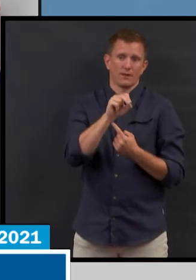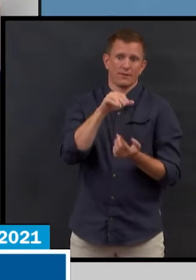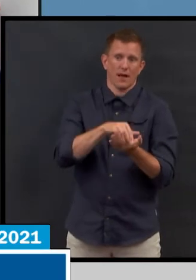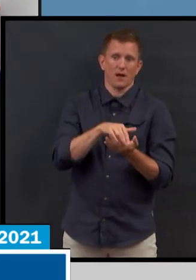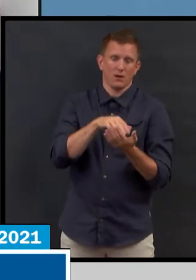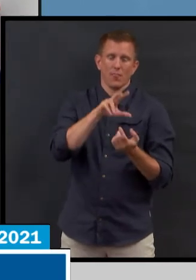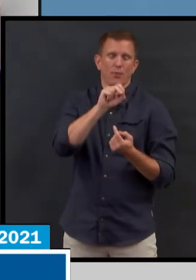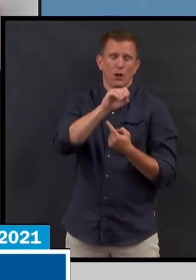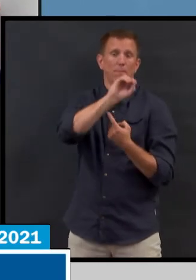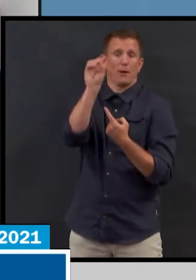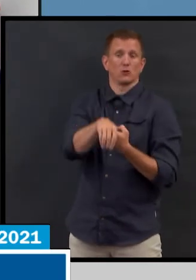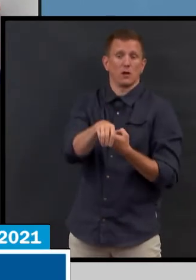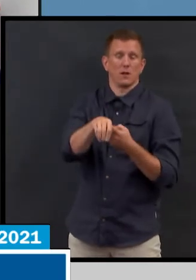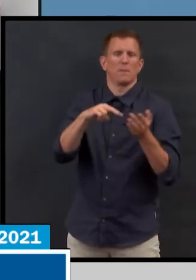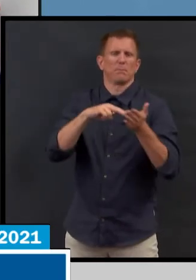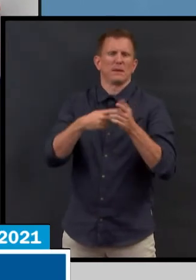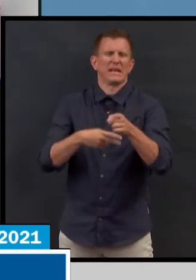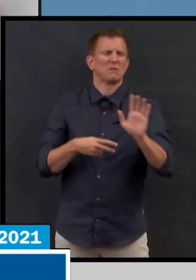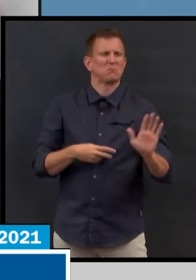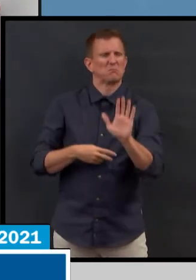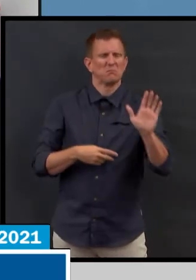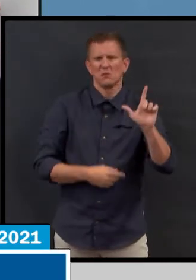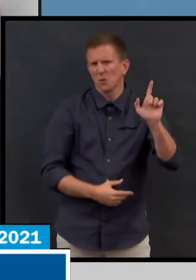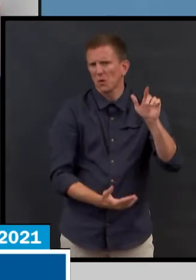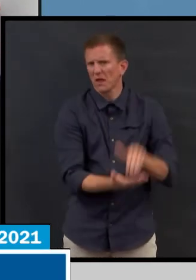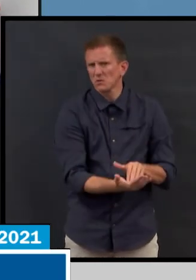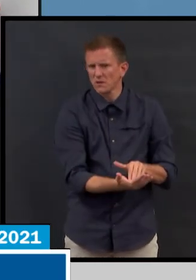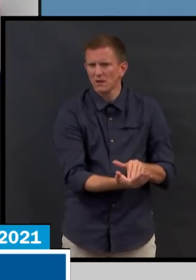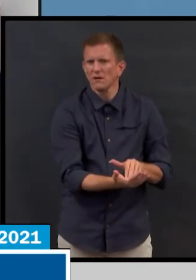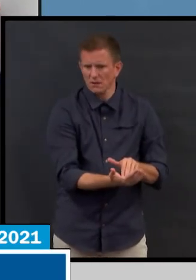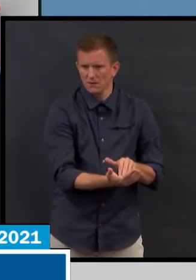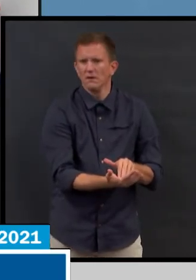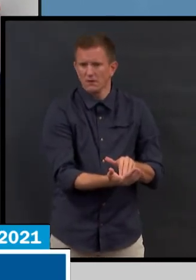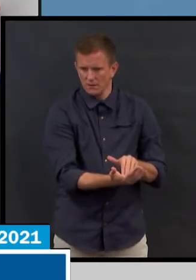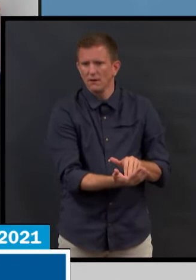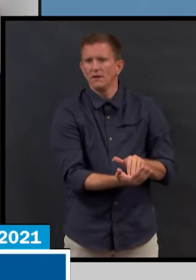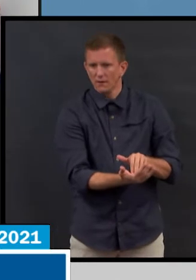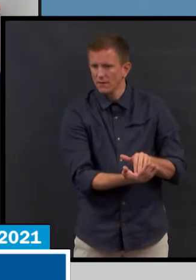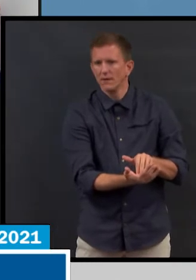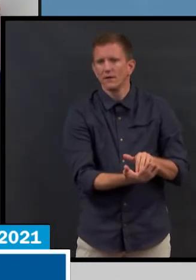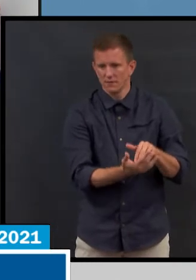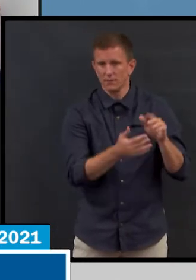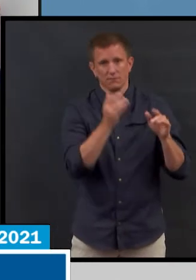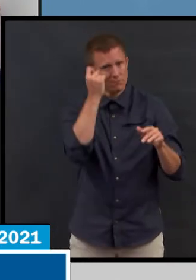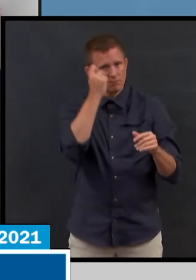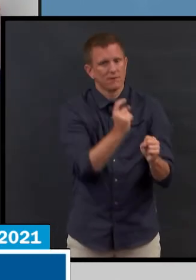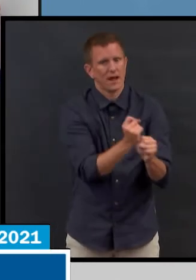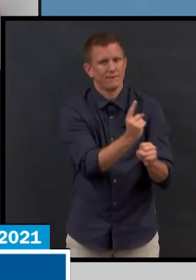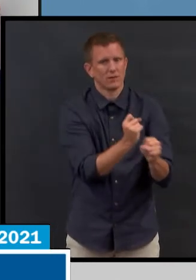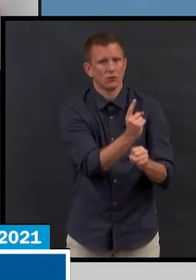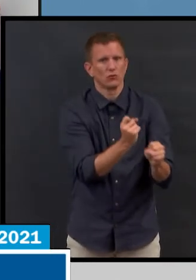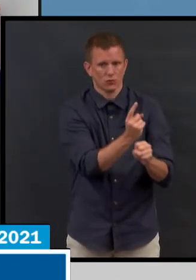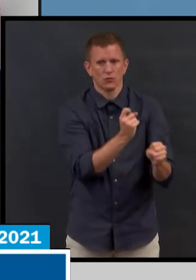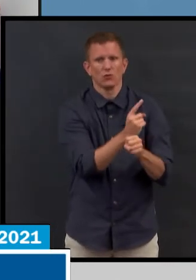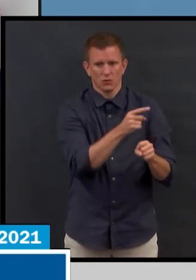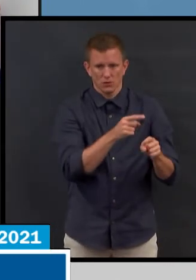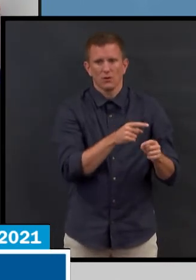person household so that just gives you a realm of understanding how affordable uh these units can be